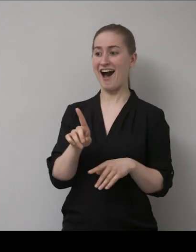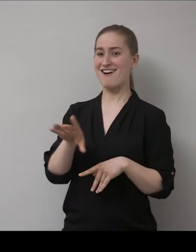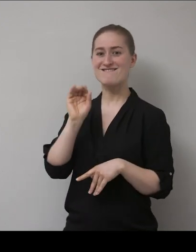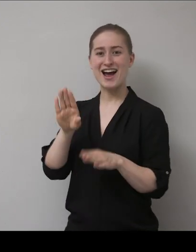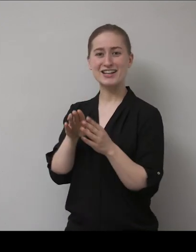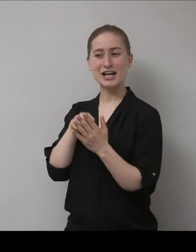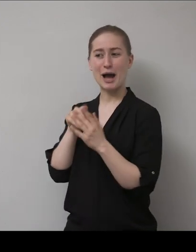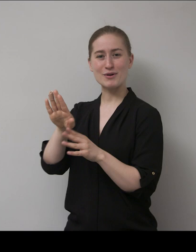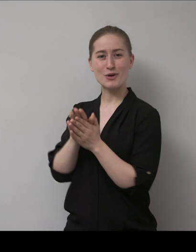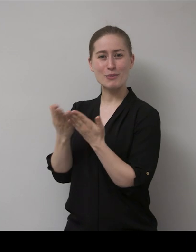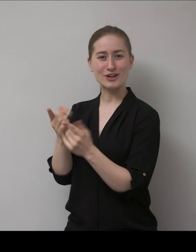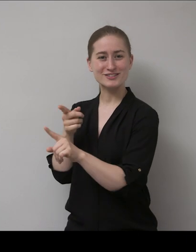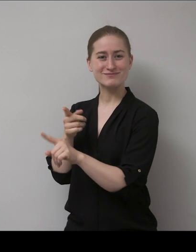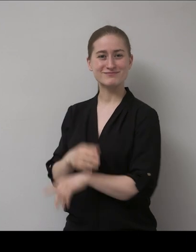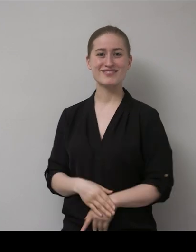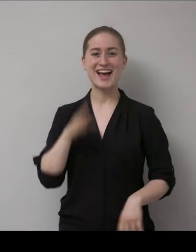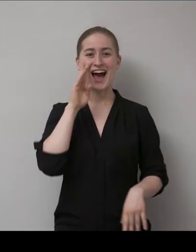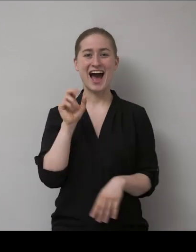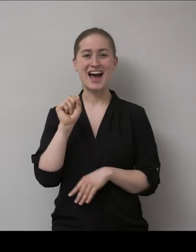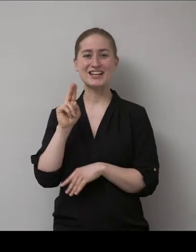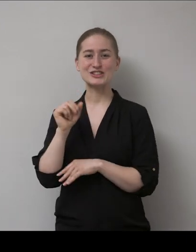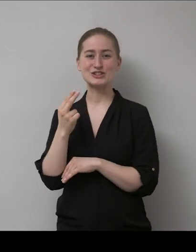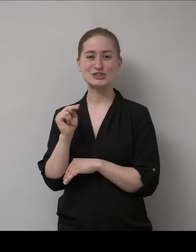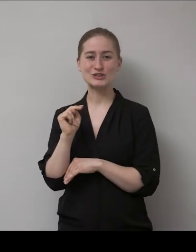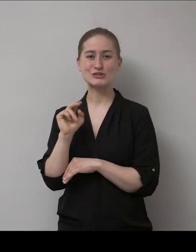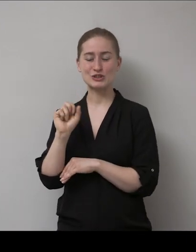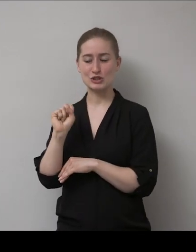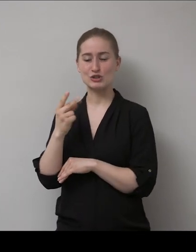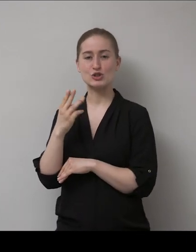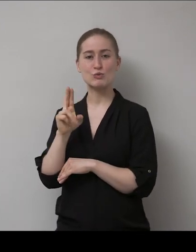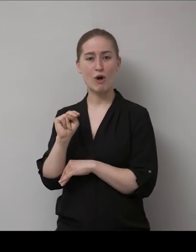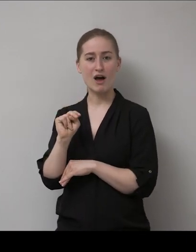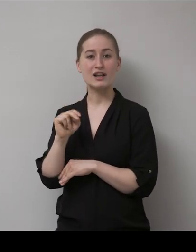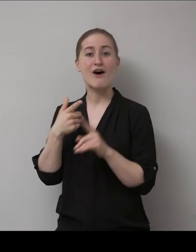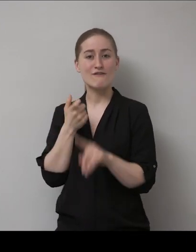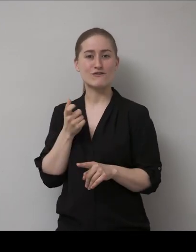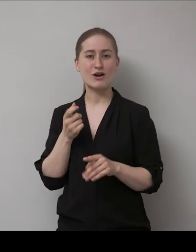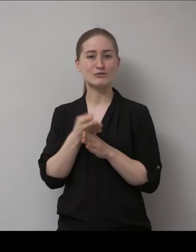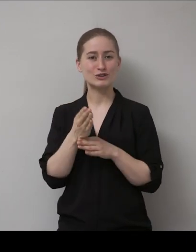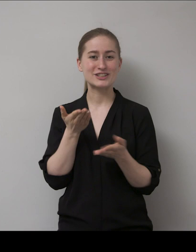Hey, it's Sue Schlom from Career Services. Congratulations on your graduation. It's been my absolute pleasure